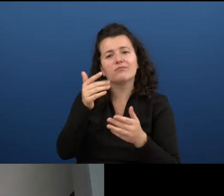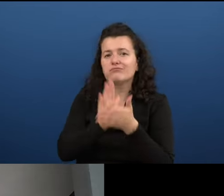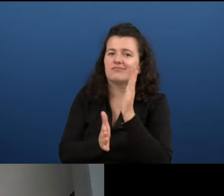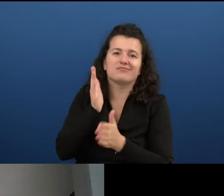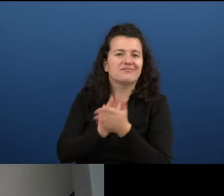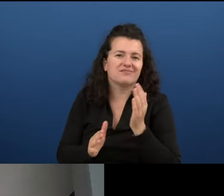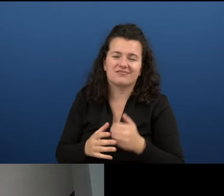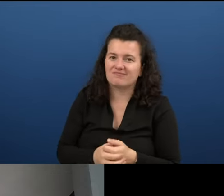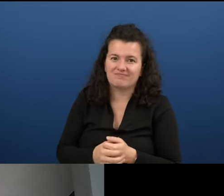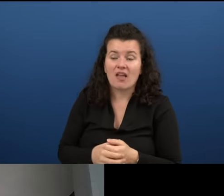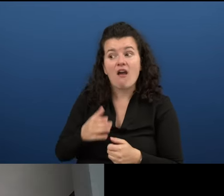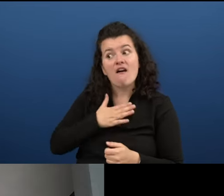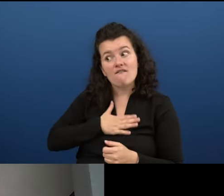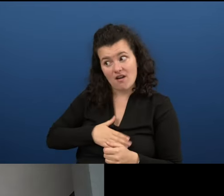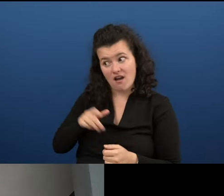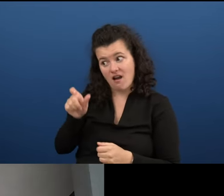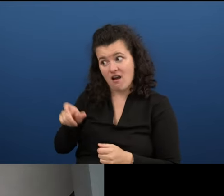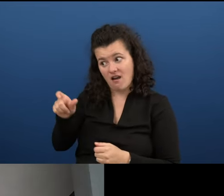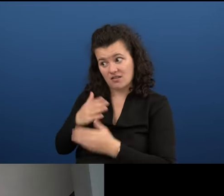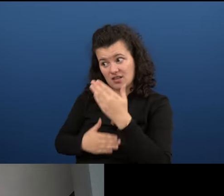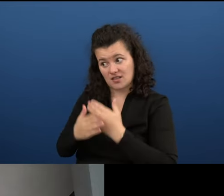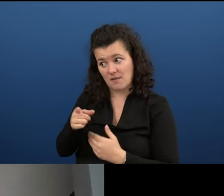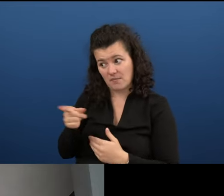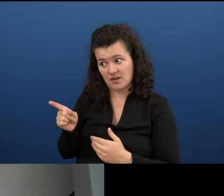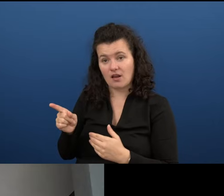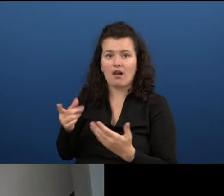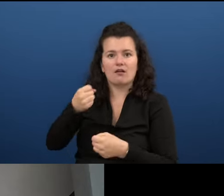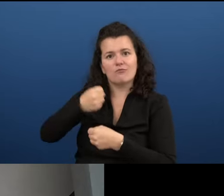people with disabilities to be successful in their jobs once they've got them. We need